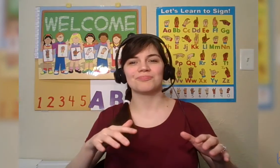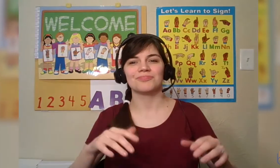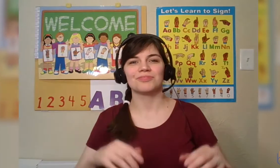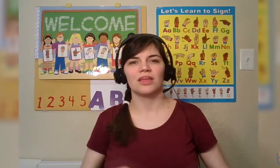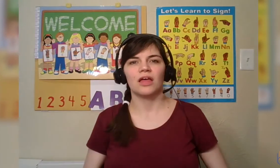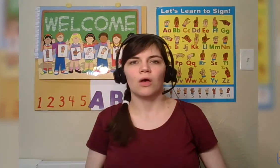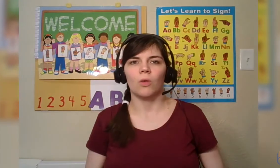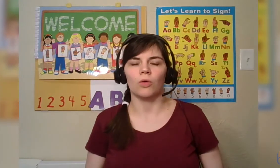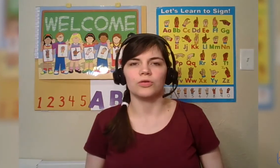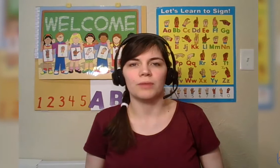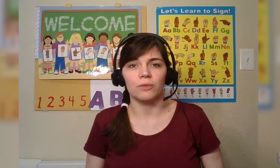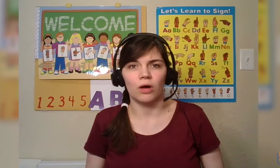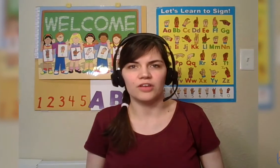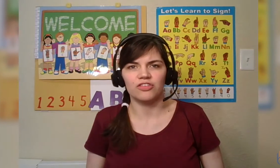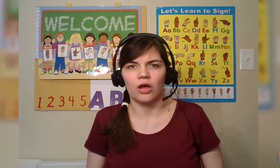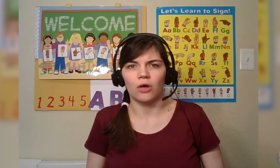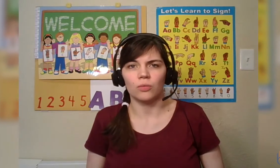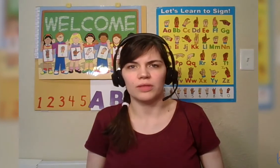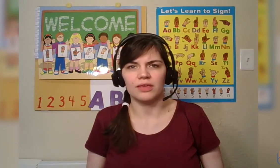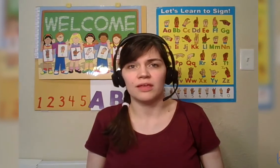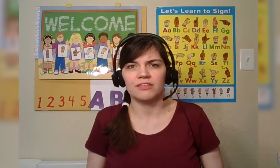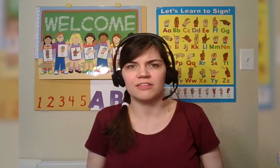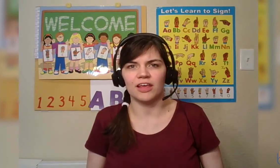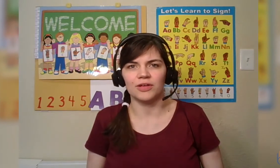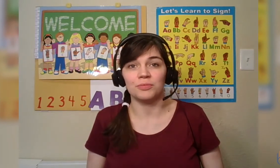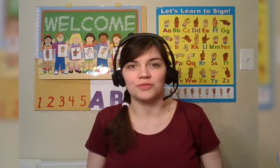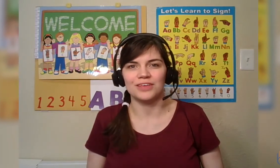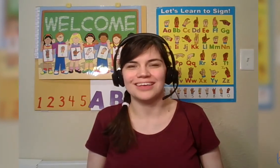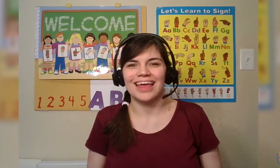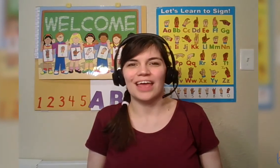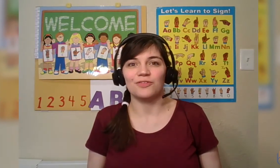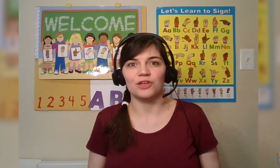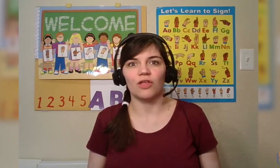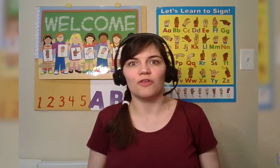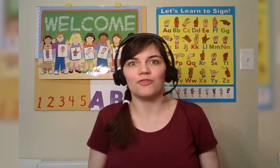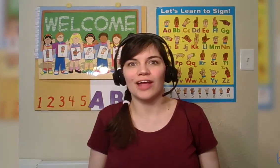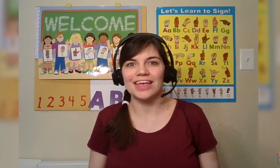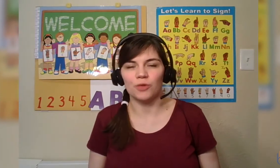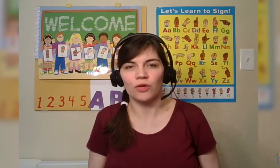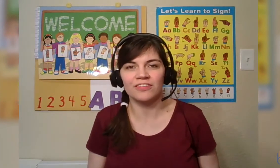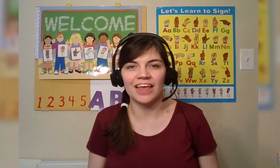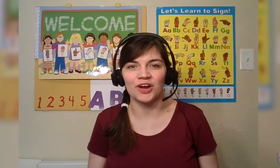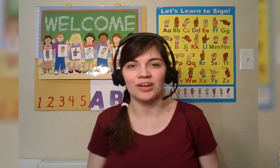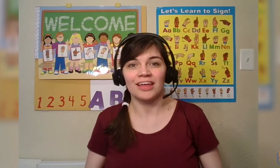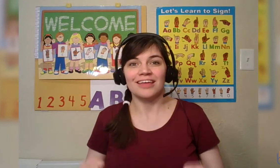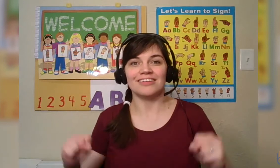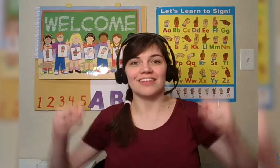Or you might watch a really scary movie and feel afraid or scared. To sign,